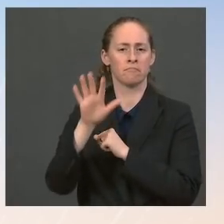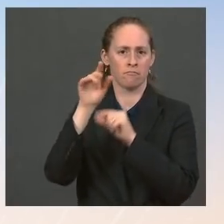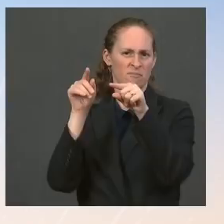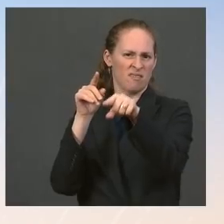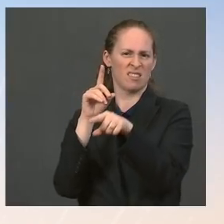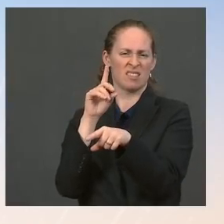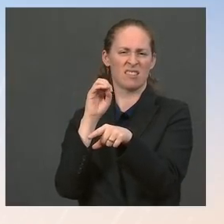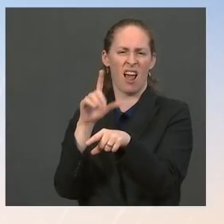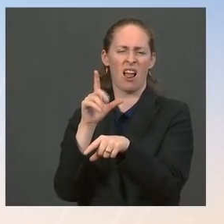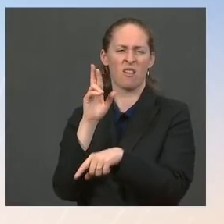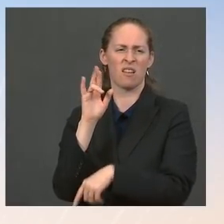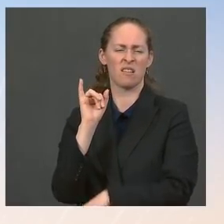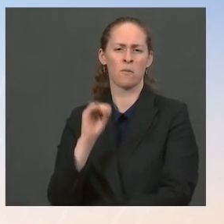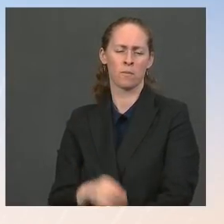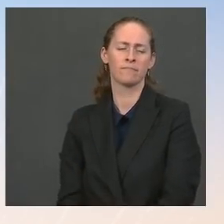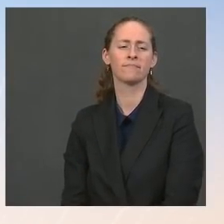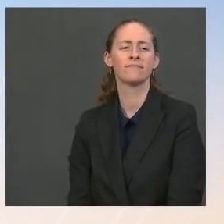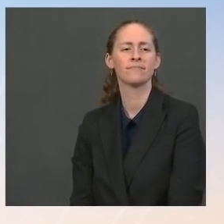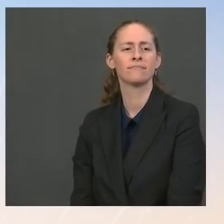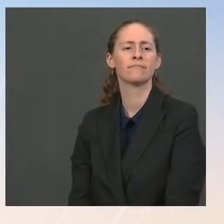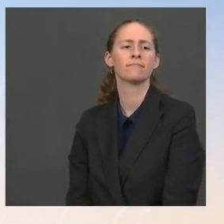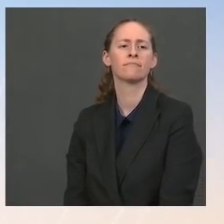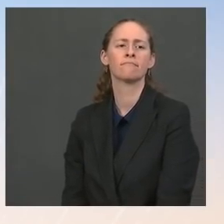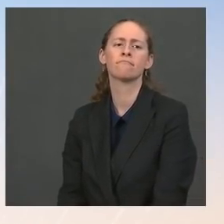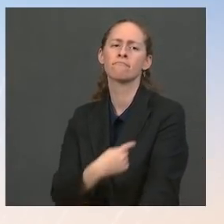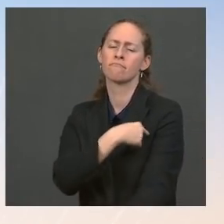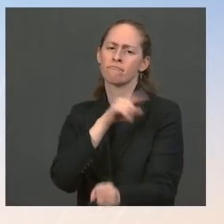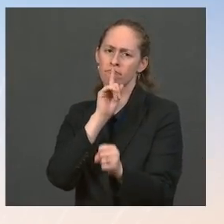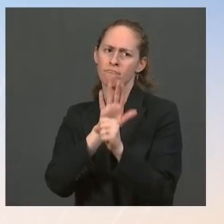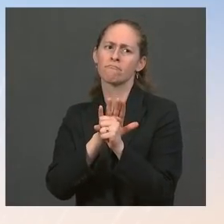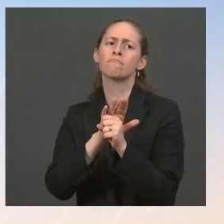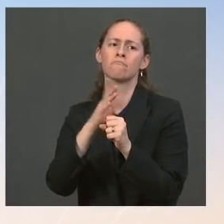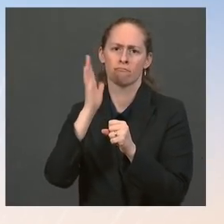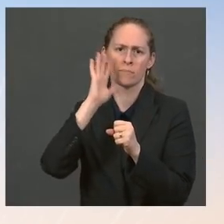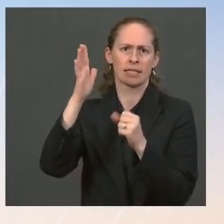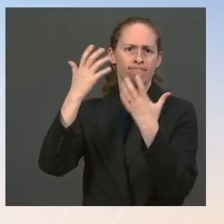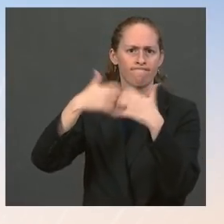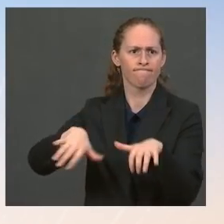I committed to addressing that within 10 days, and today we have none.